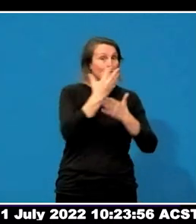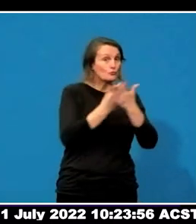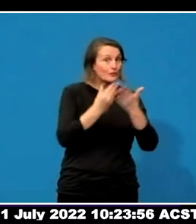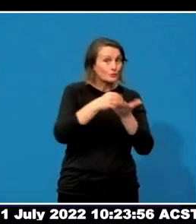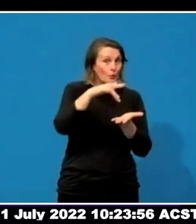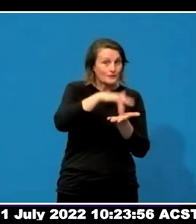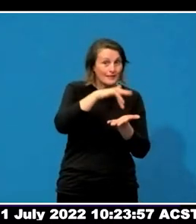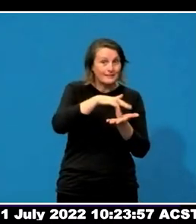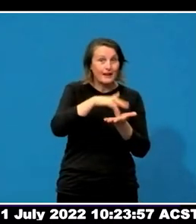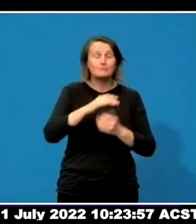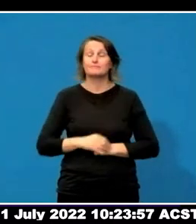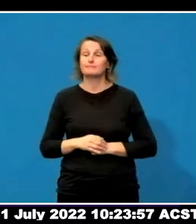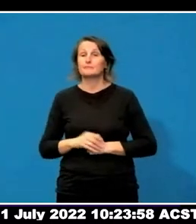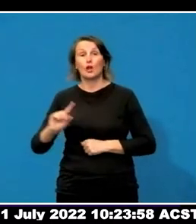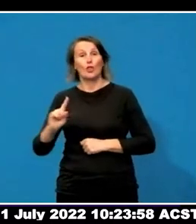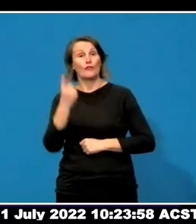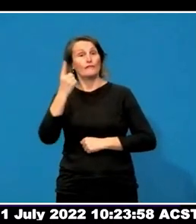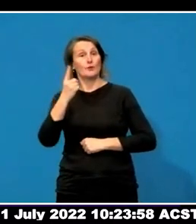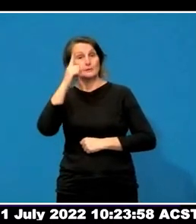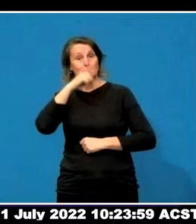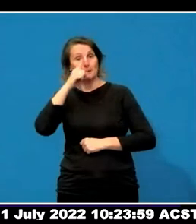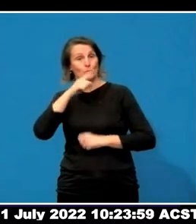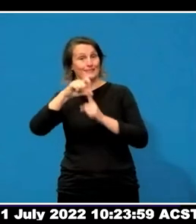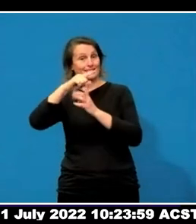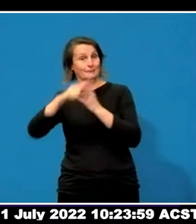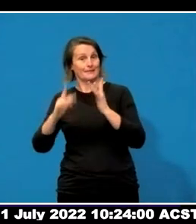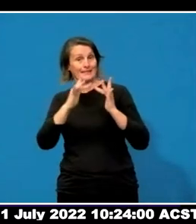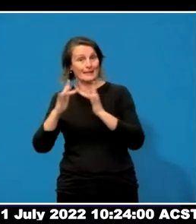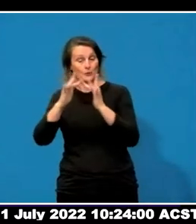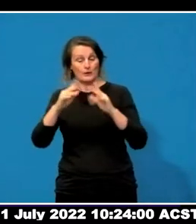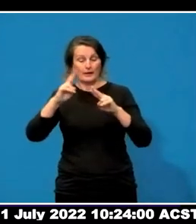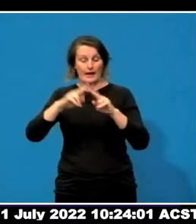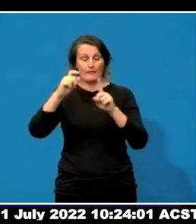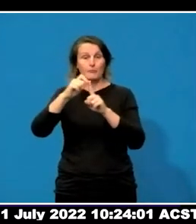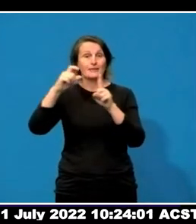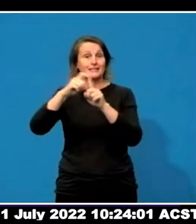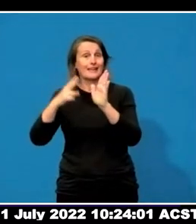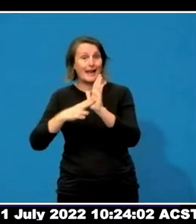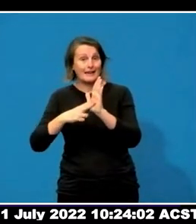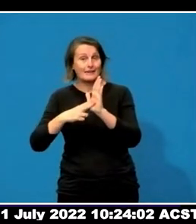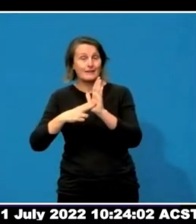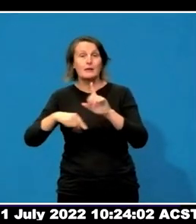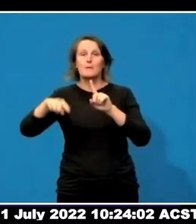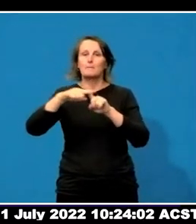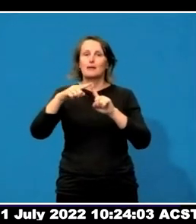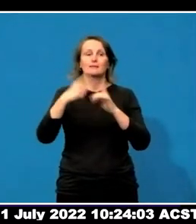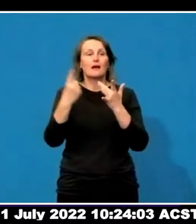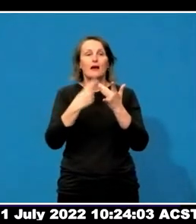Disability Network, FPDN; and the National Aboriginal Community Controlled Health Organisation, NACCHO.